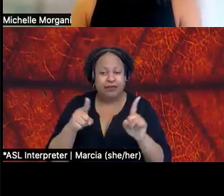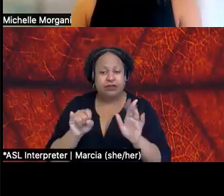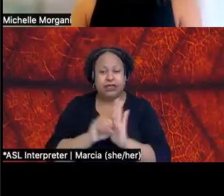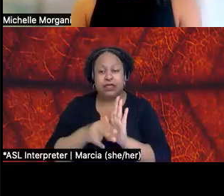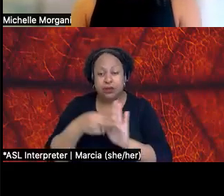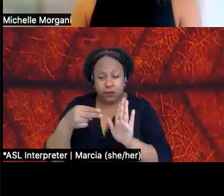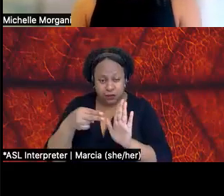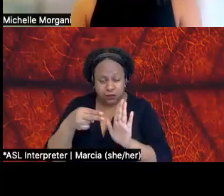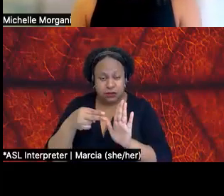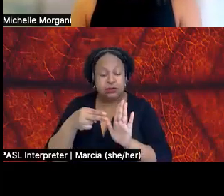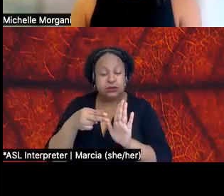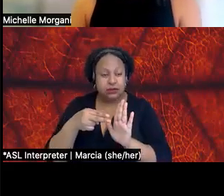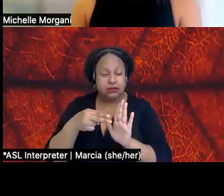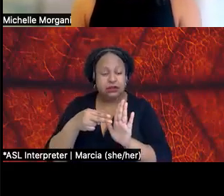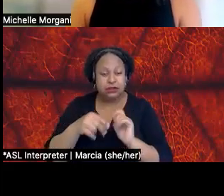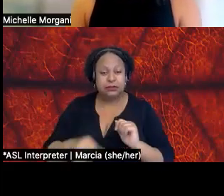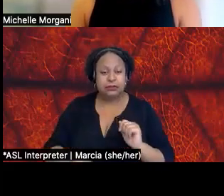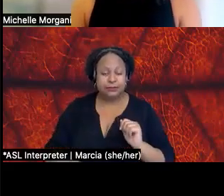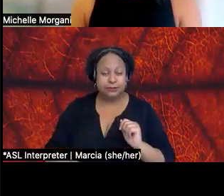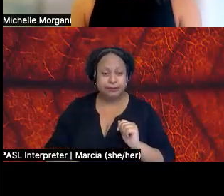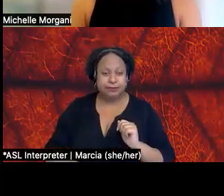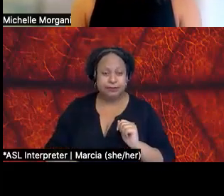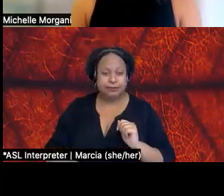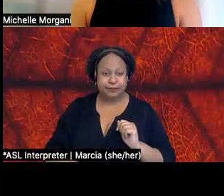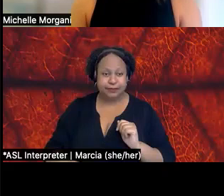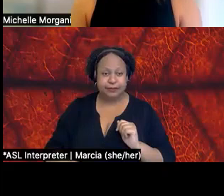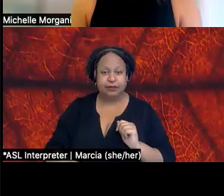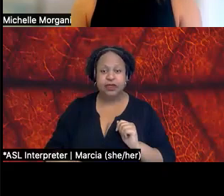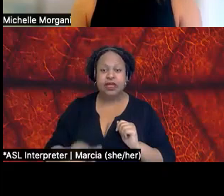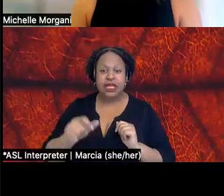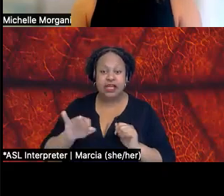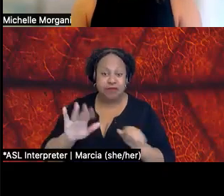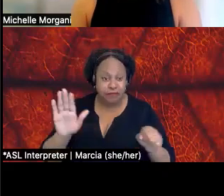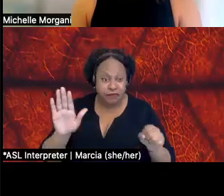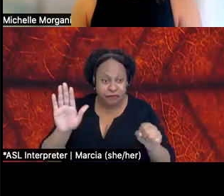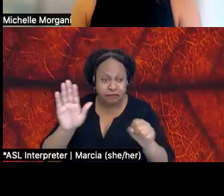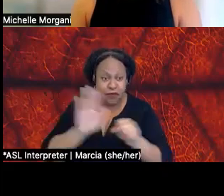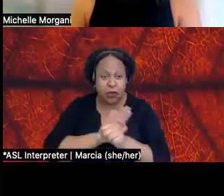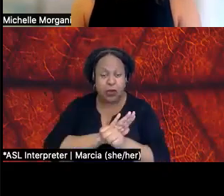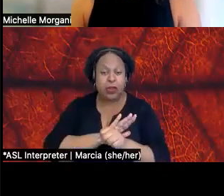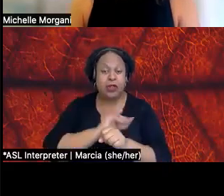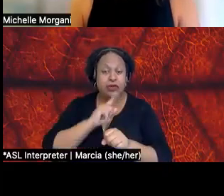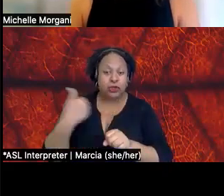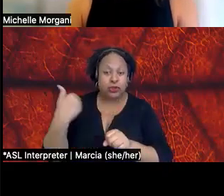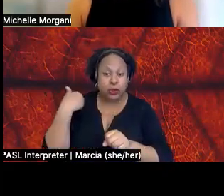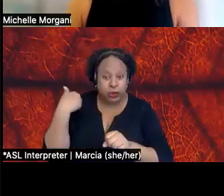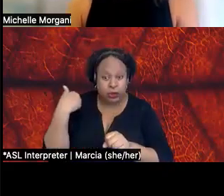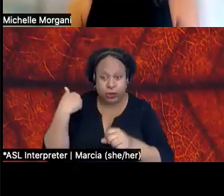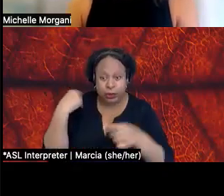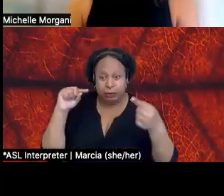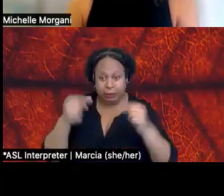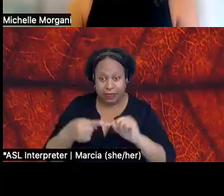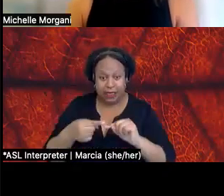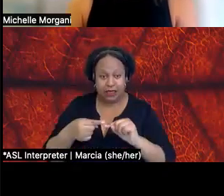So you can imagine that the full differential diagnosis for shoulder pain is going to go on for quite a bit.